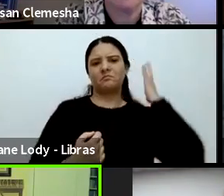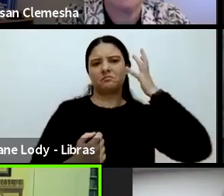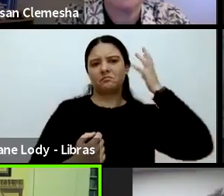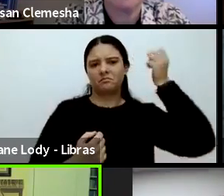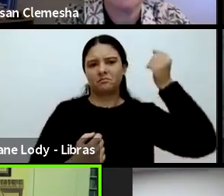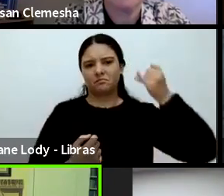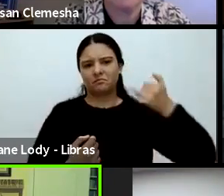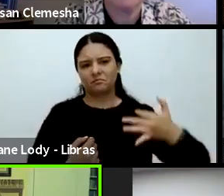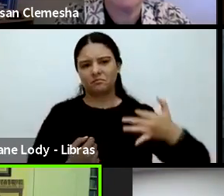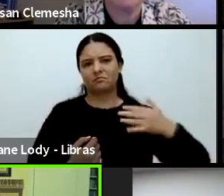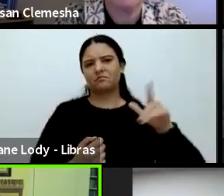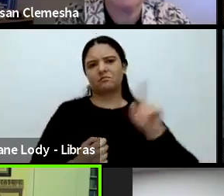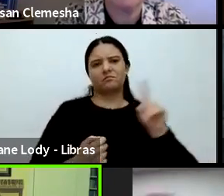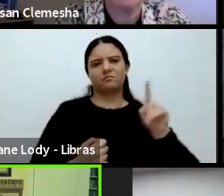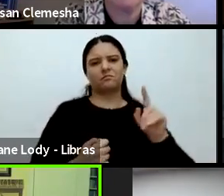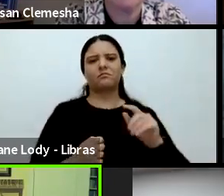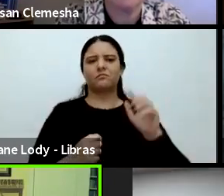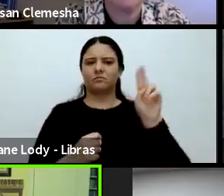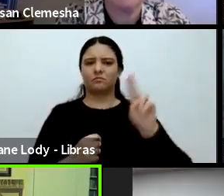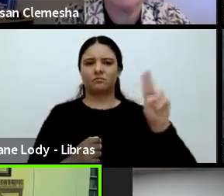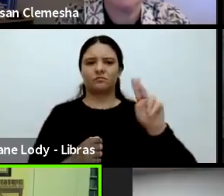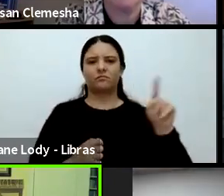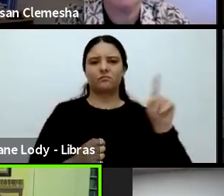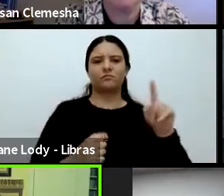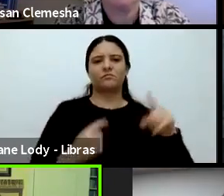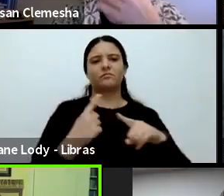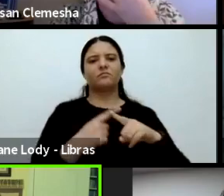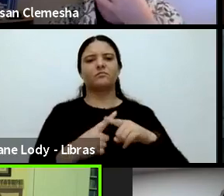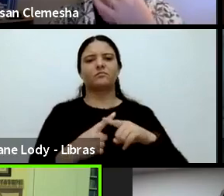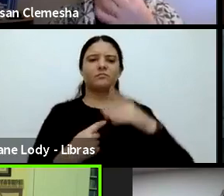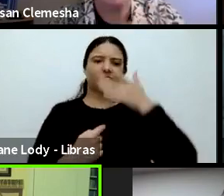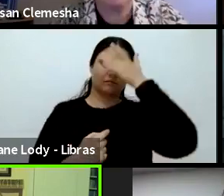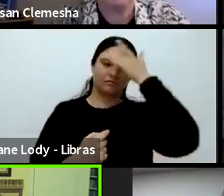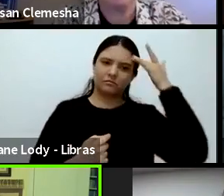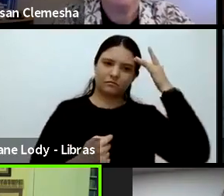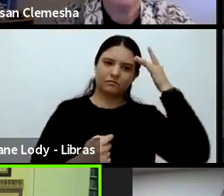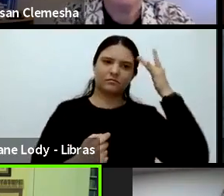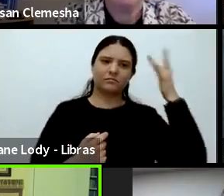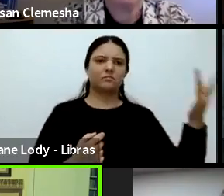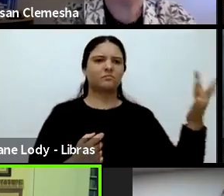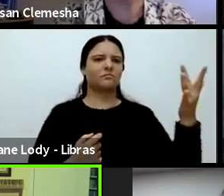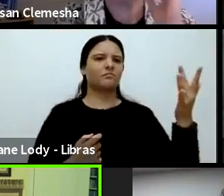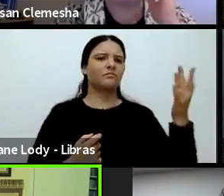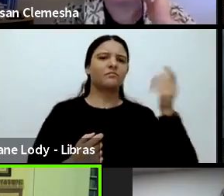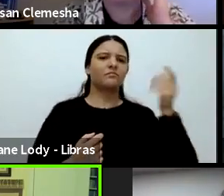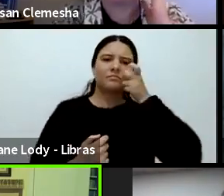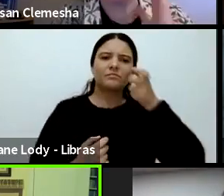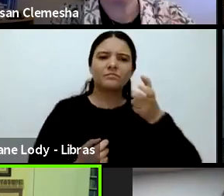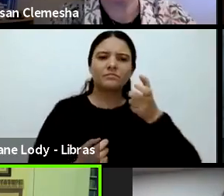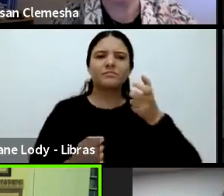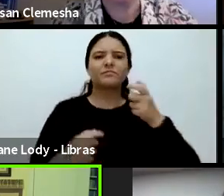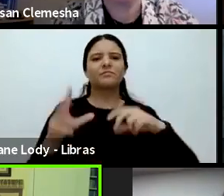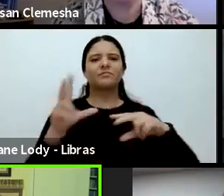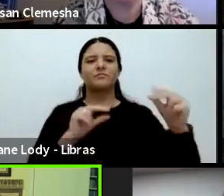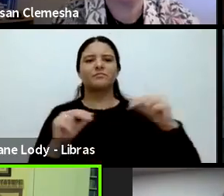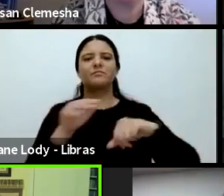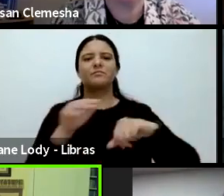when I never. r get get around to giving my talk because people are so interested in talking with me and I'm much more comfort and I'm much more comfortable